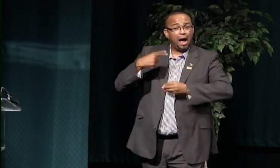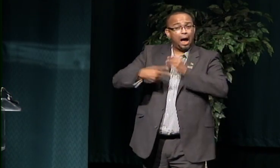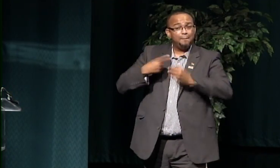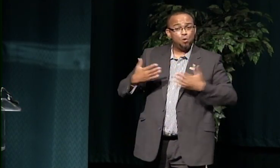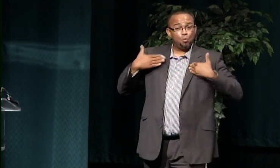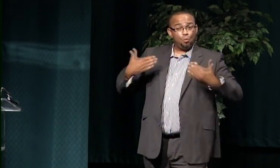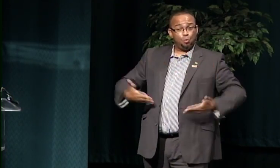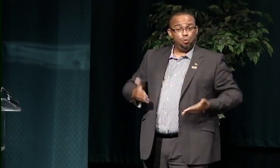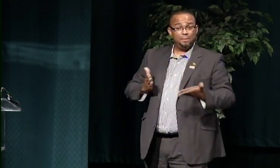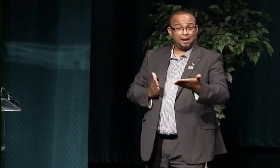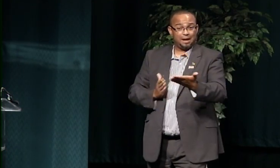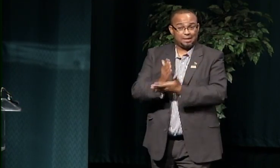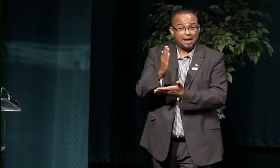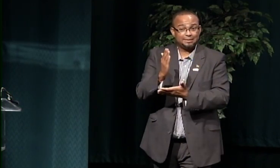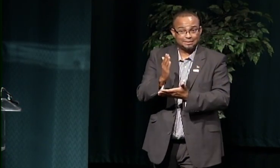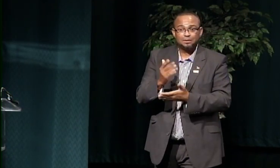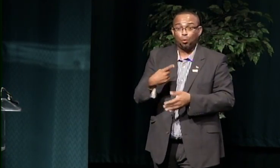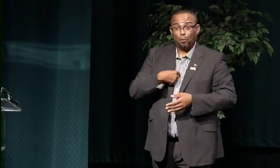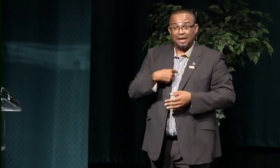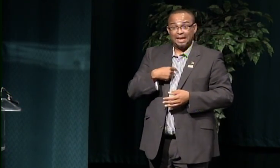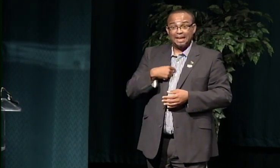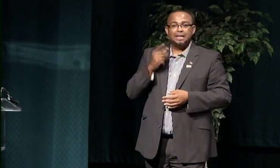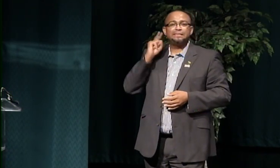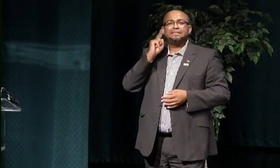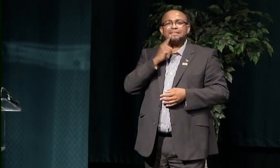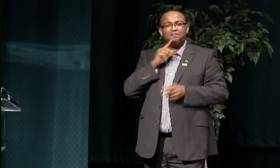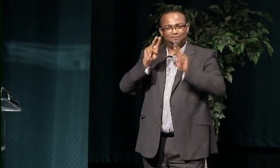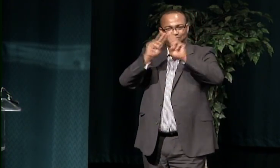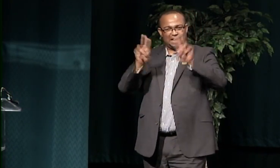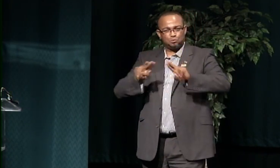As Wilma had talked about before in terms of human rights.